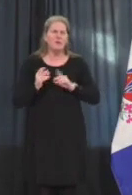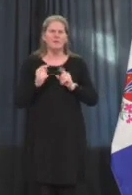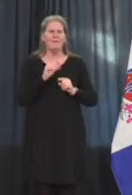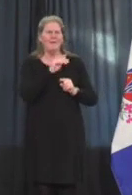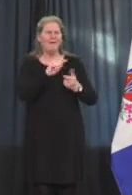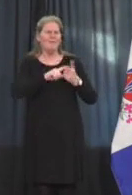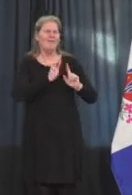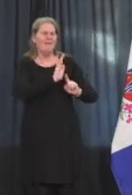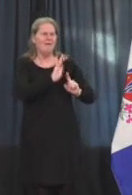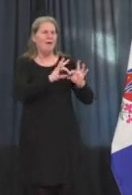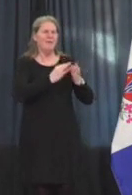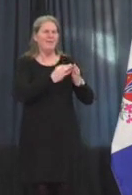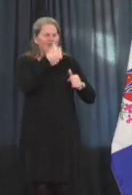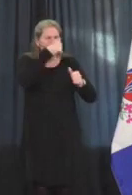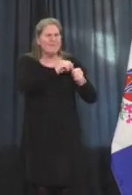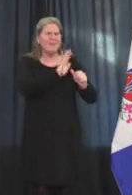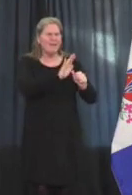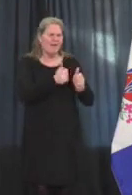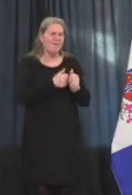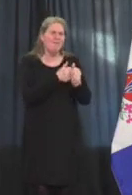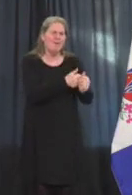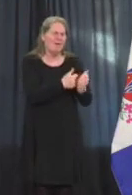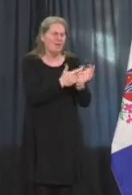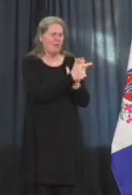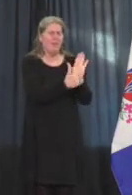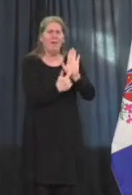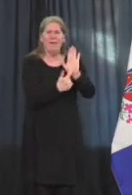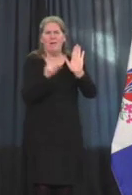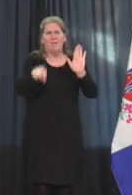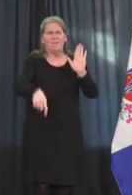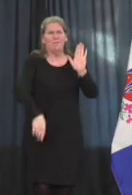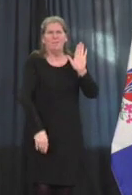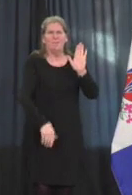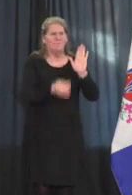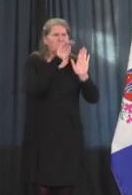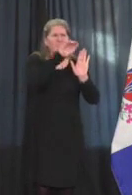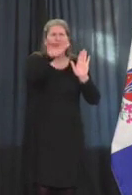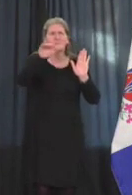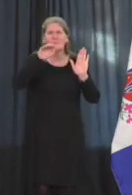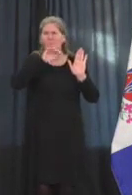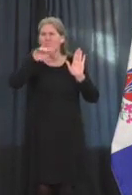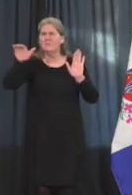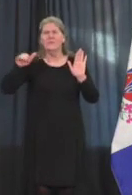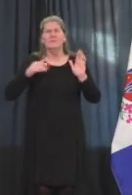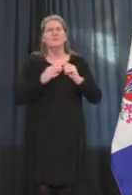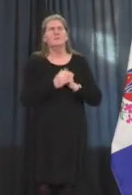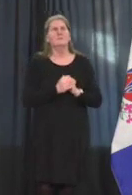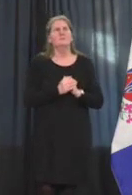FAMILY TO ABIDE BY THESE NEW LAWS. THROUGHOUT THIS PROCESS, WE WILL